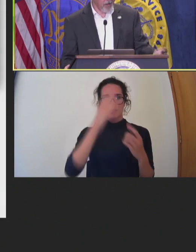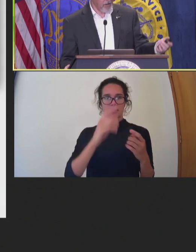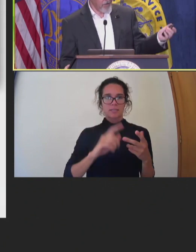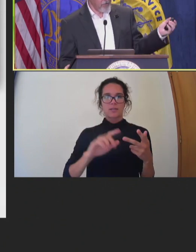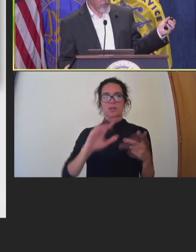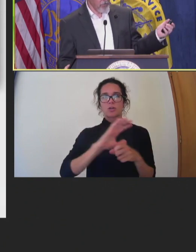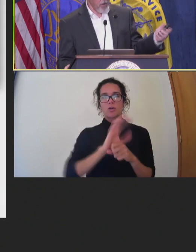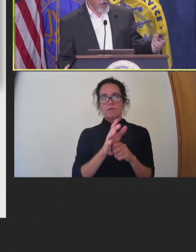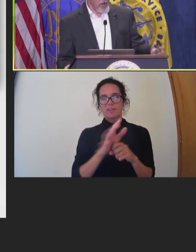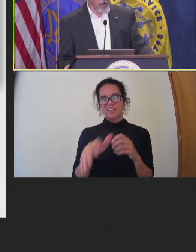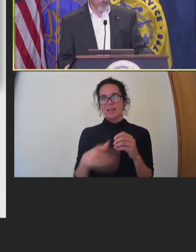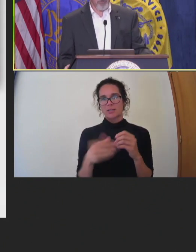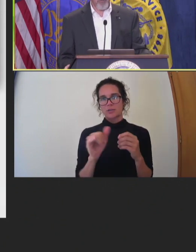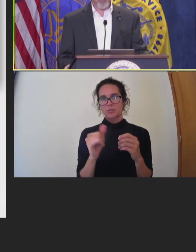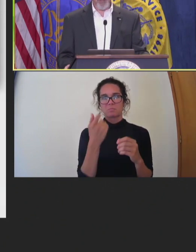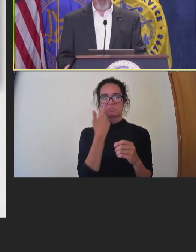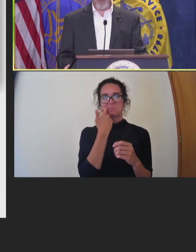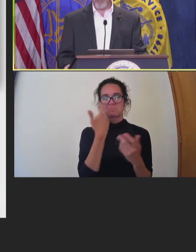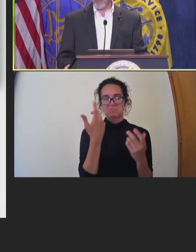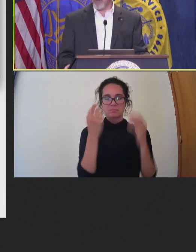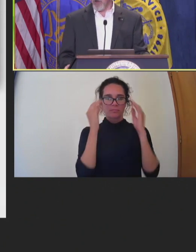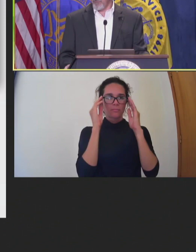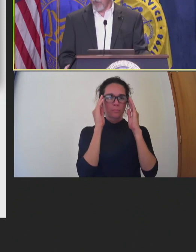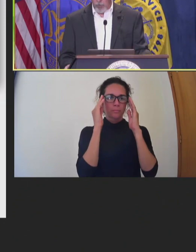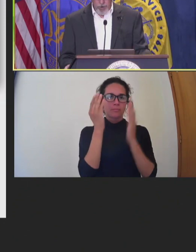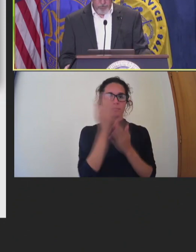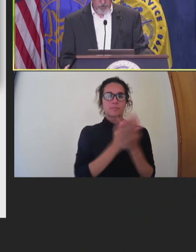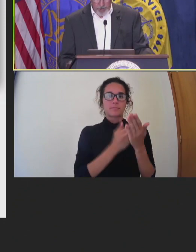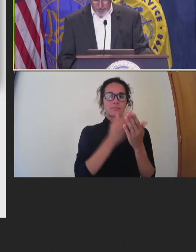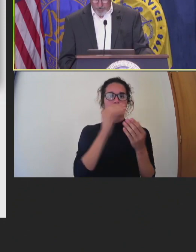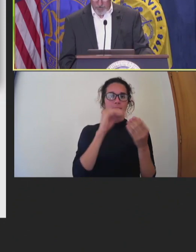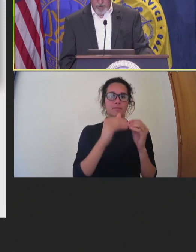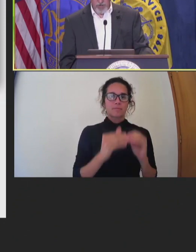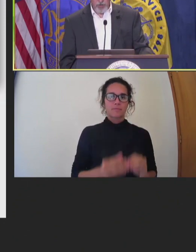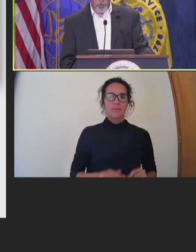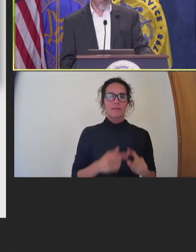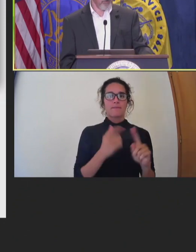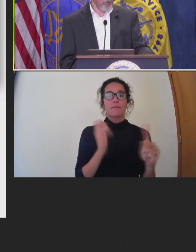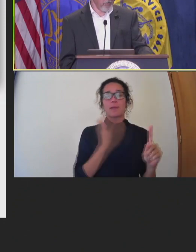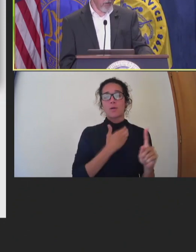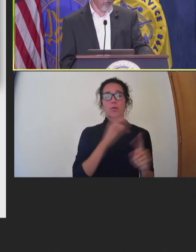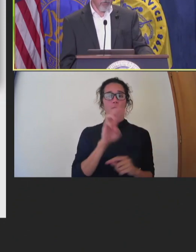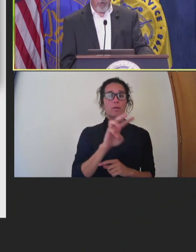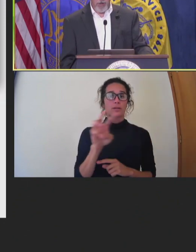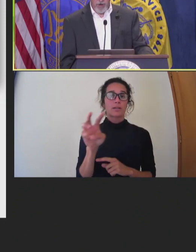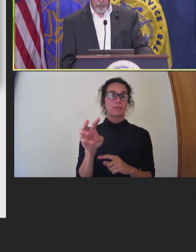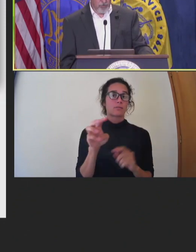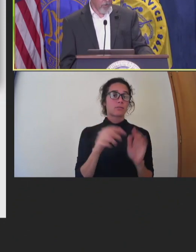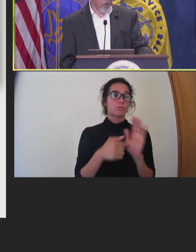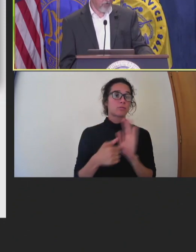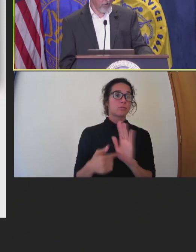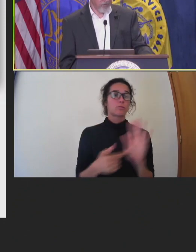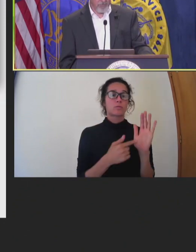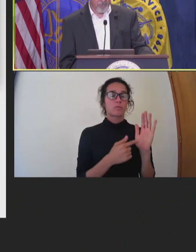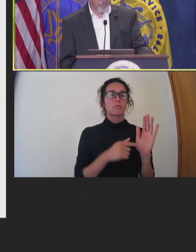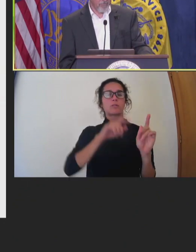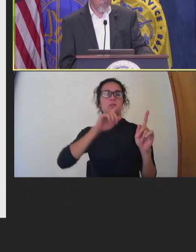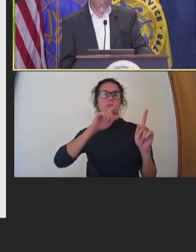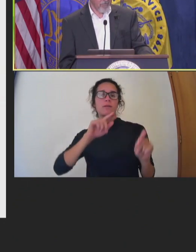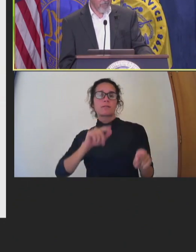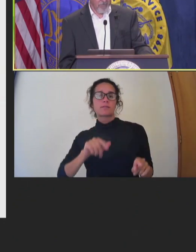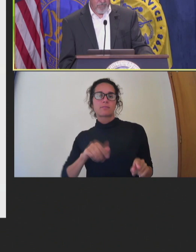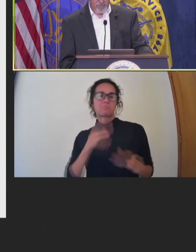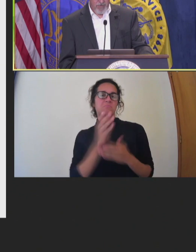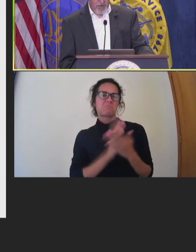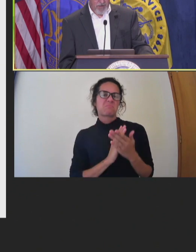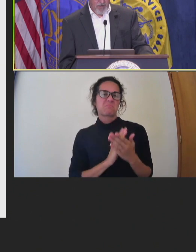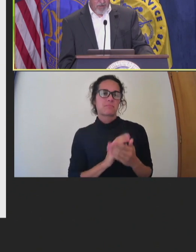And these are some of the data that come from our website showing some of these responses.